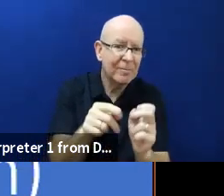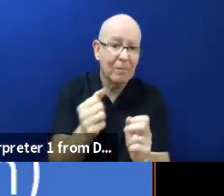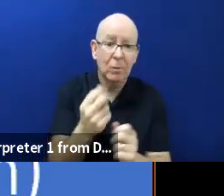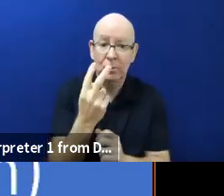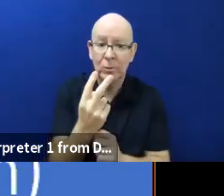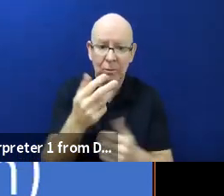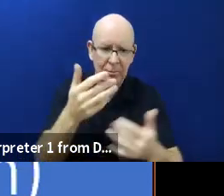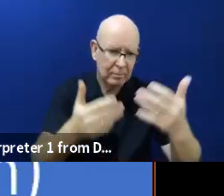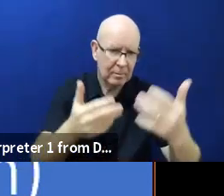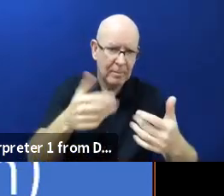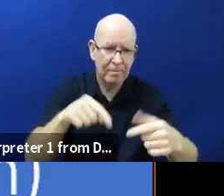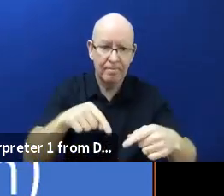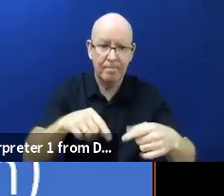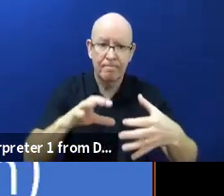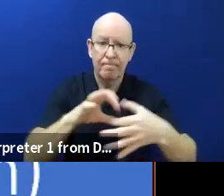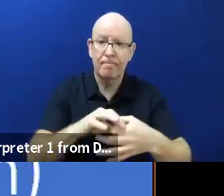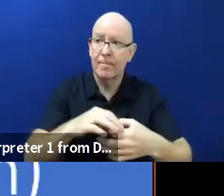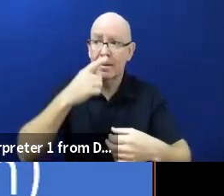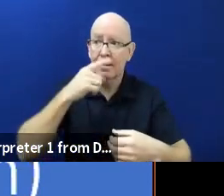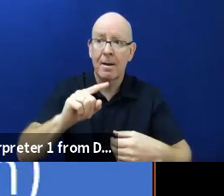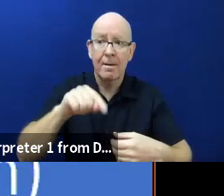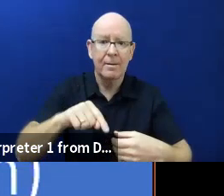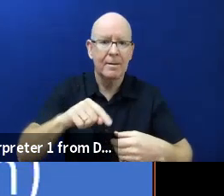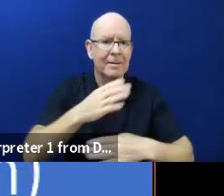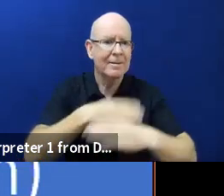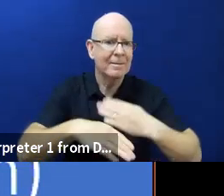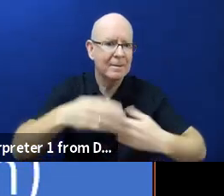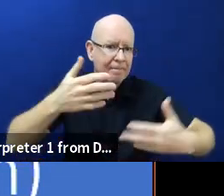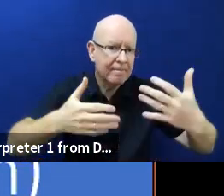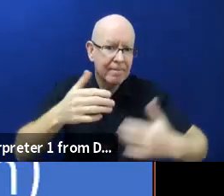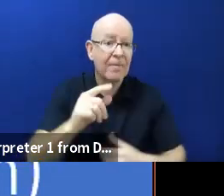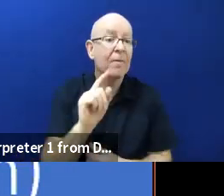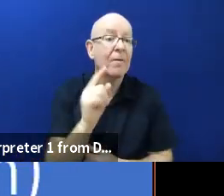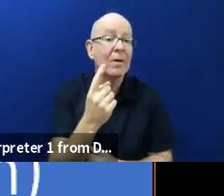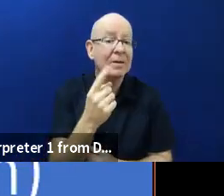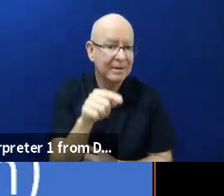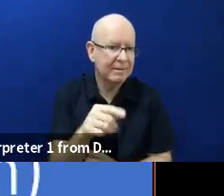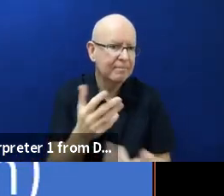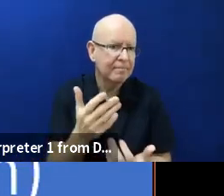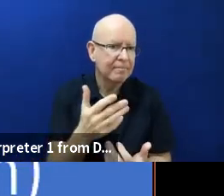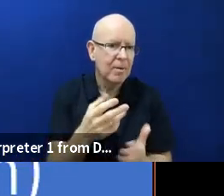or three percent of the 3% of the total population have registered and have a disability card. And